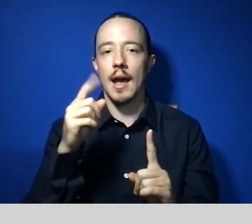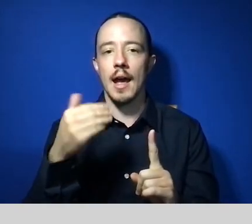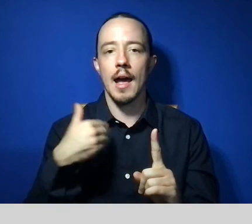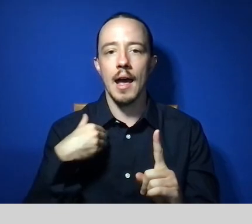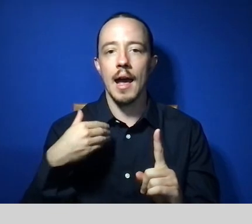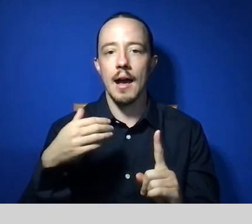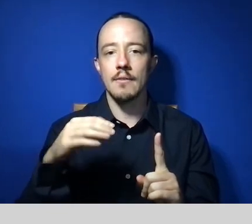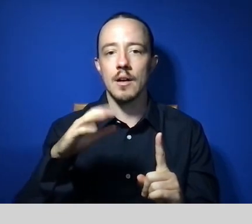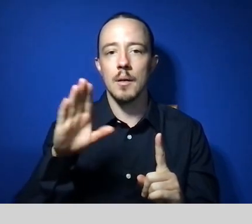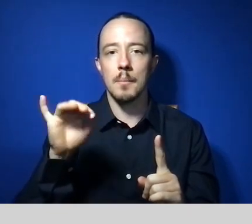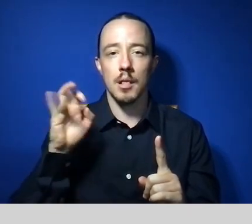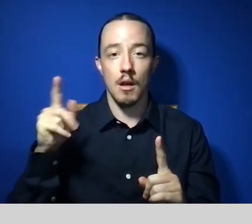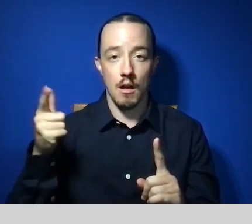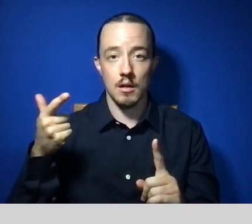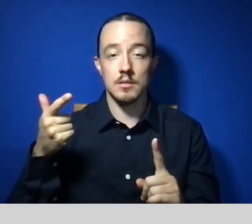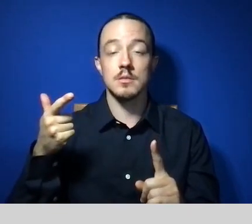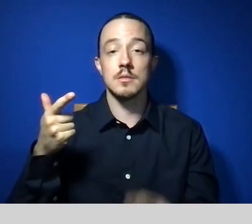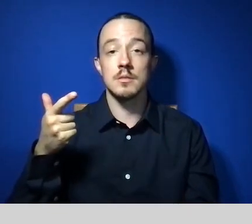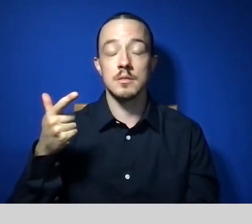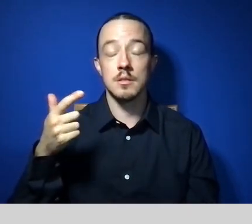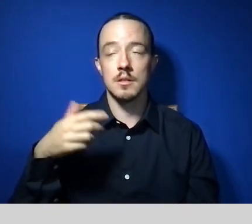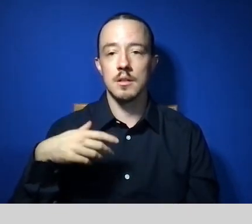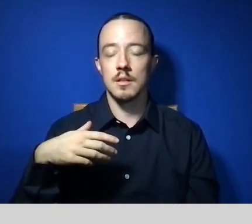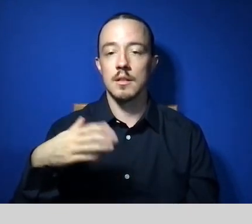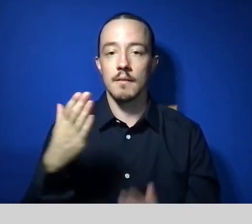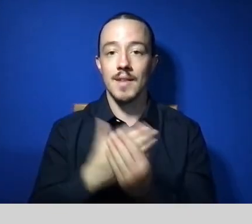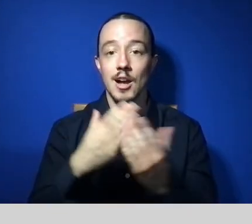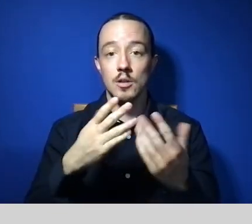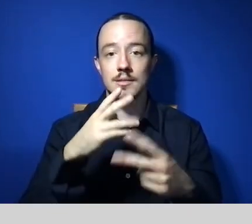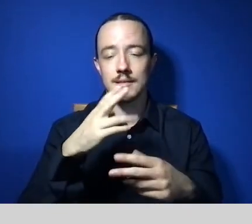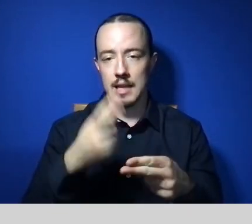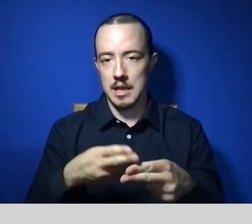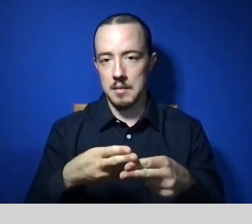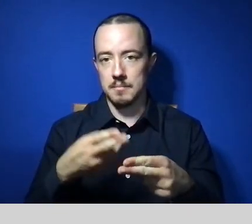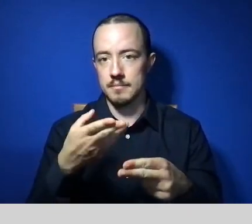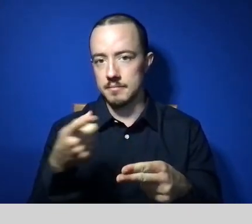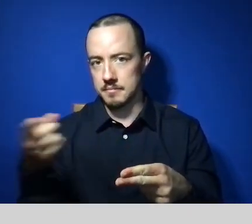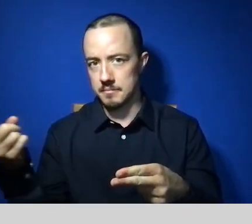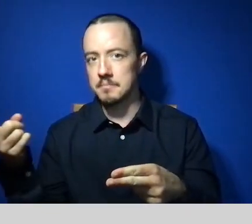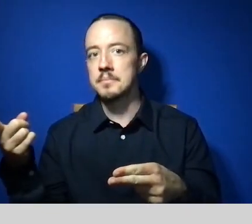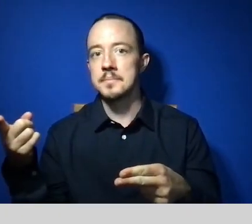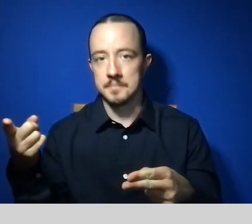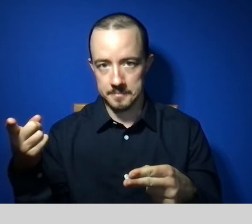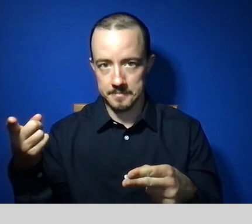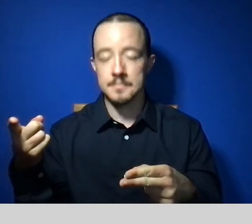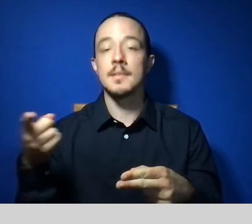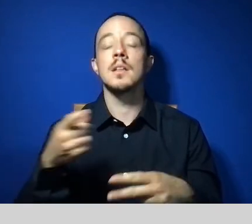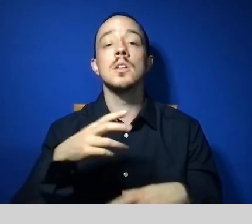I have a Jekyll blog and the file name is this right here. And so,